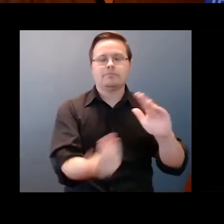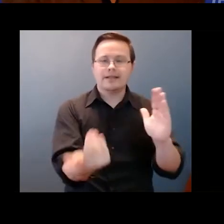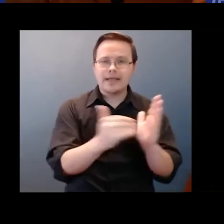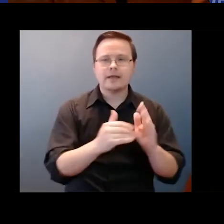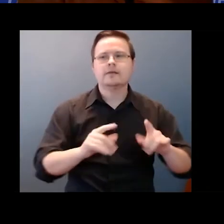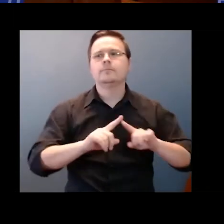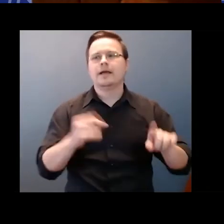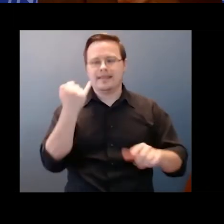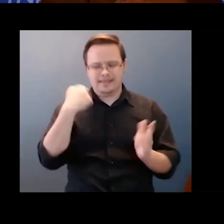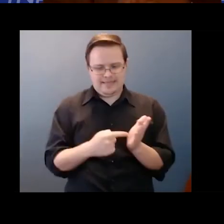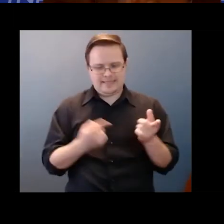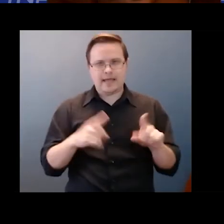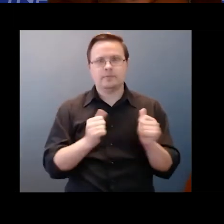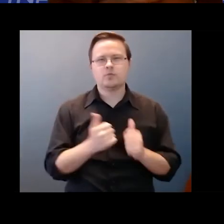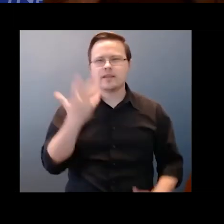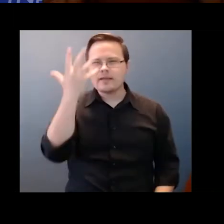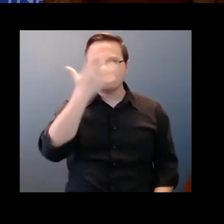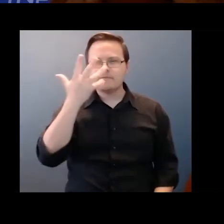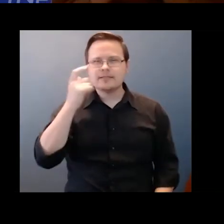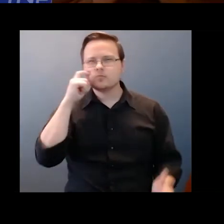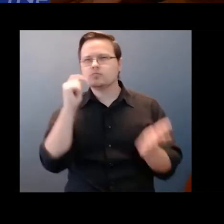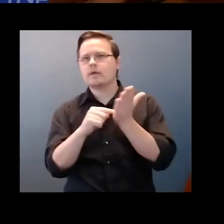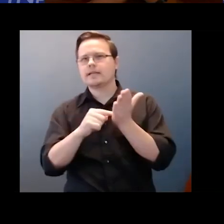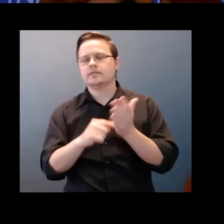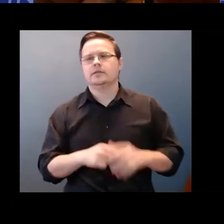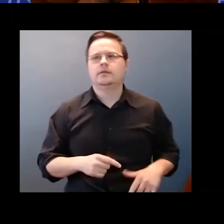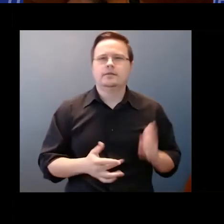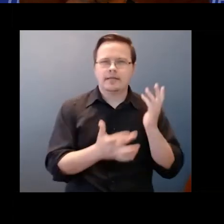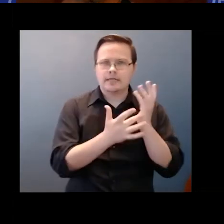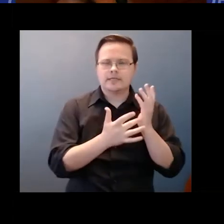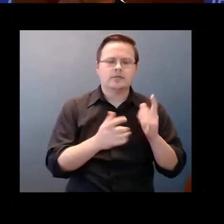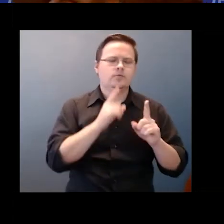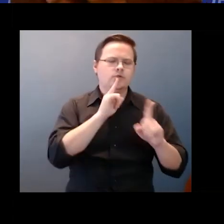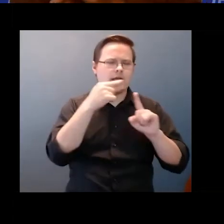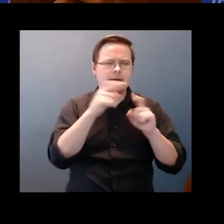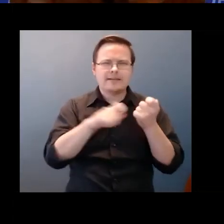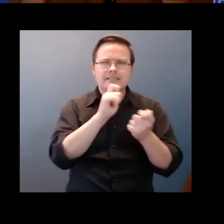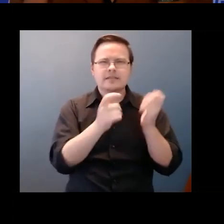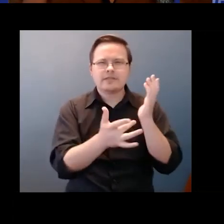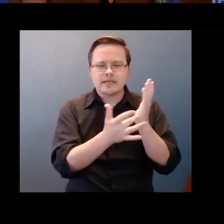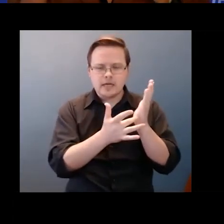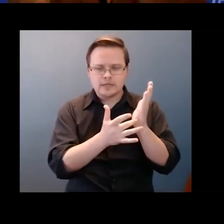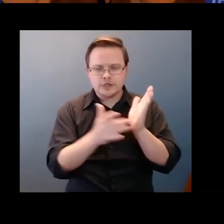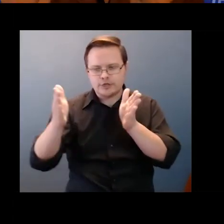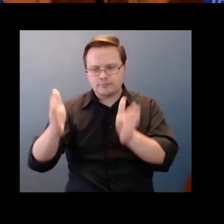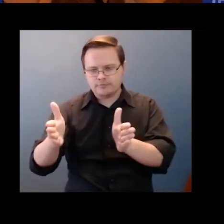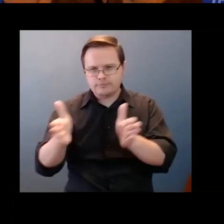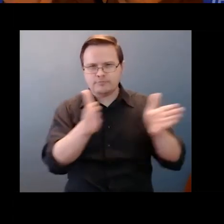A facial recognition also. Haven't talking about a specific technology moves the terrain of who can have an opinion about it.